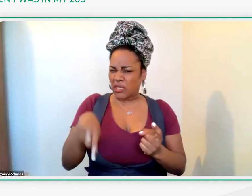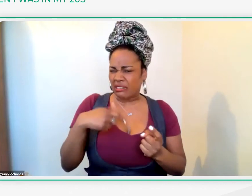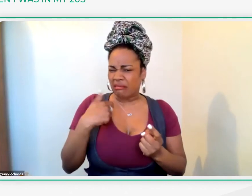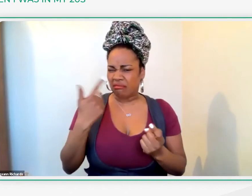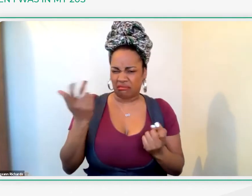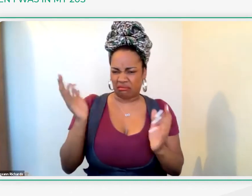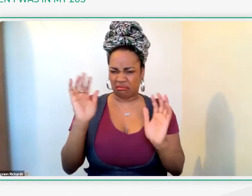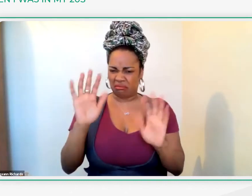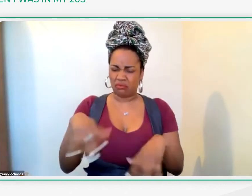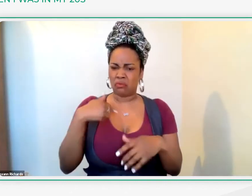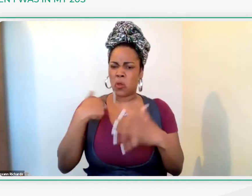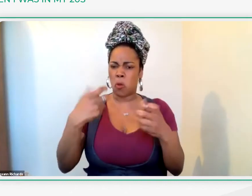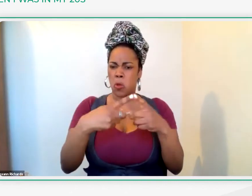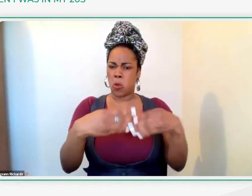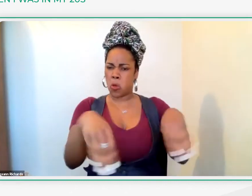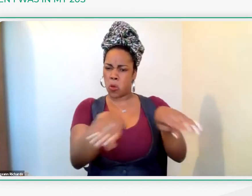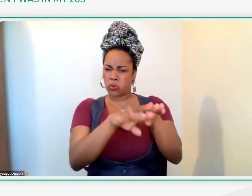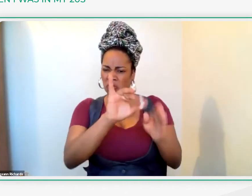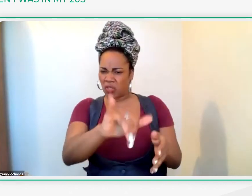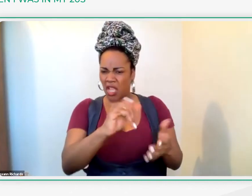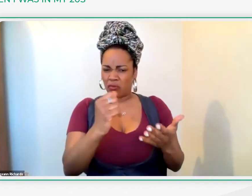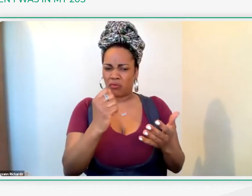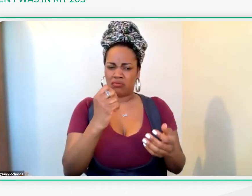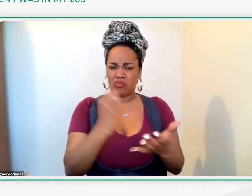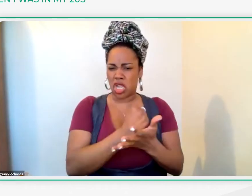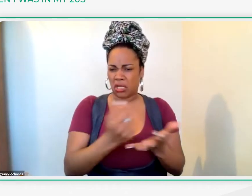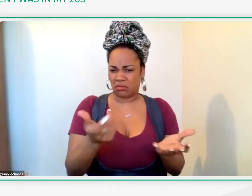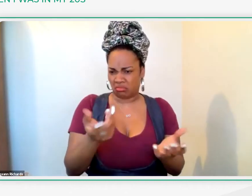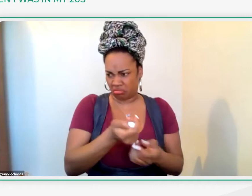When I was opening accounts, and I figured, “OK, I don't need that account anymore.